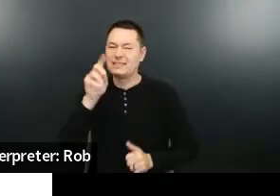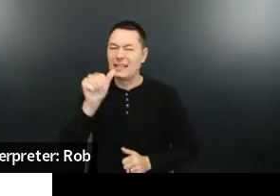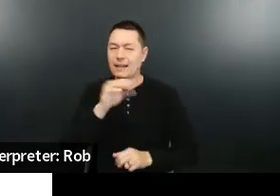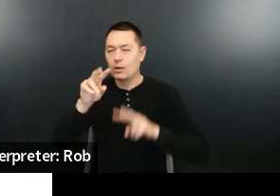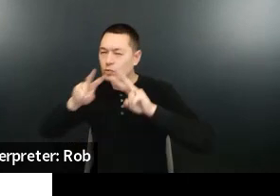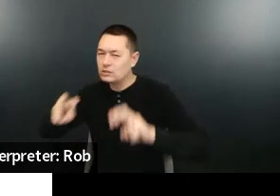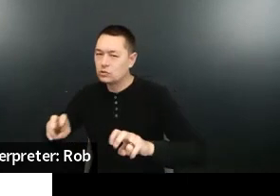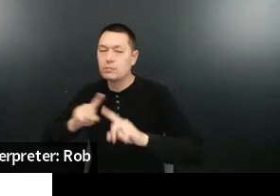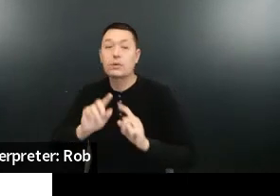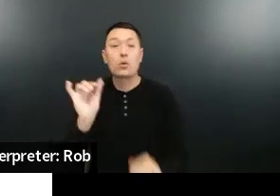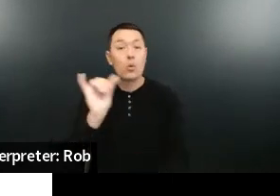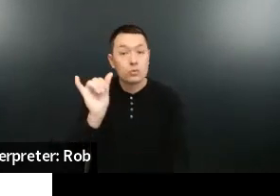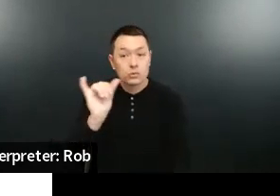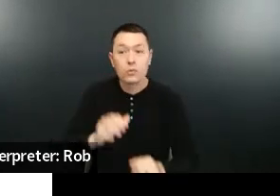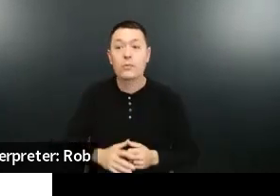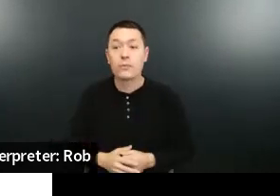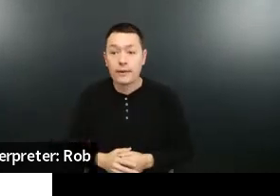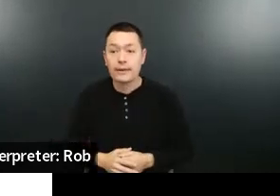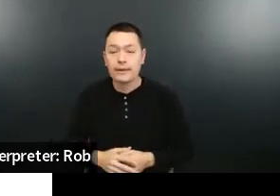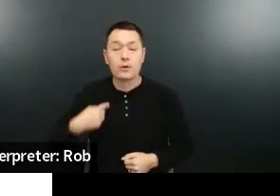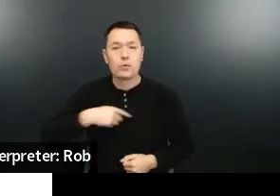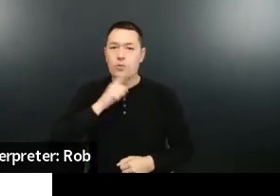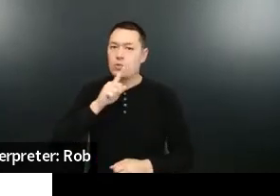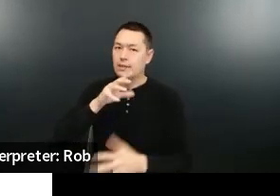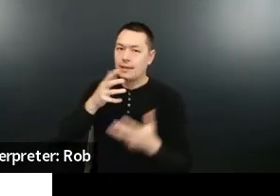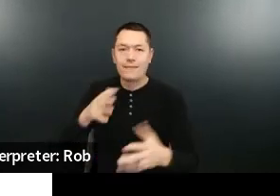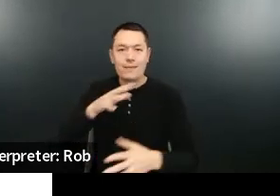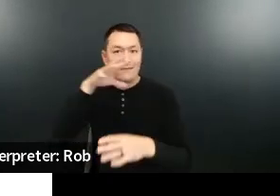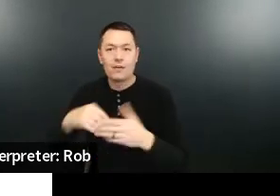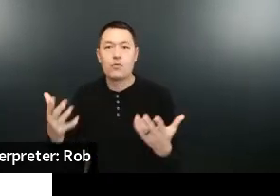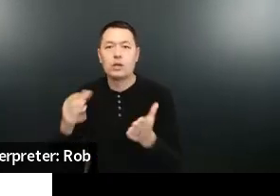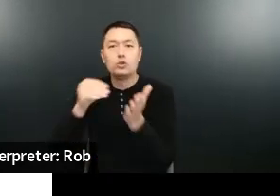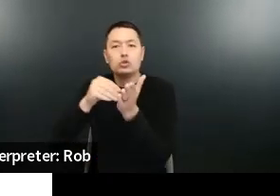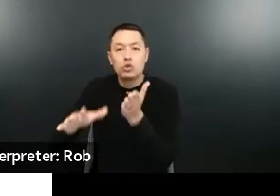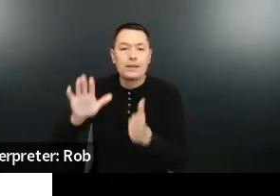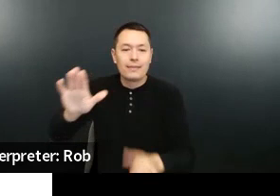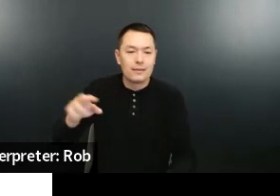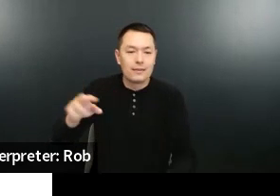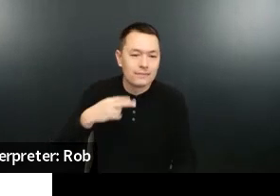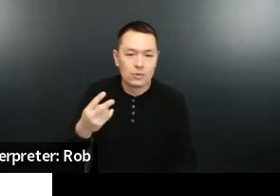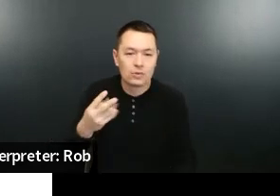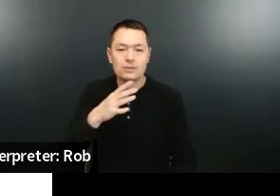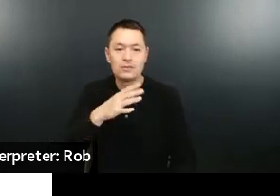But we're also really involved in getting the student voice via surveys and focus groups we've done